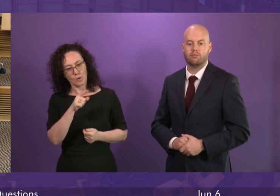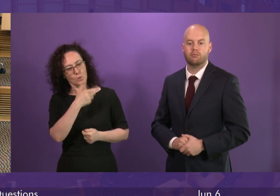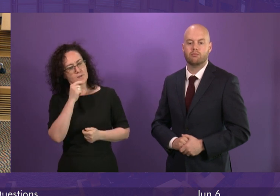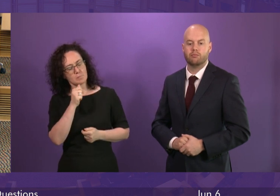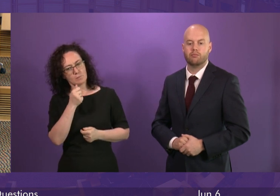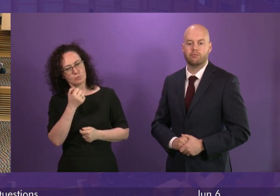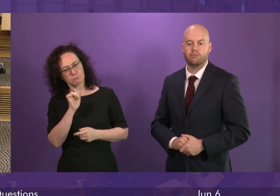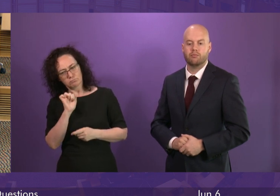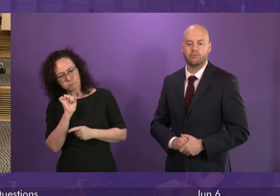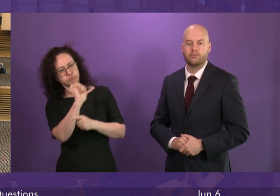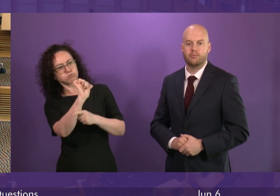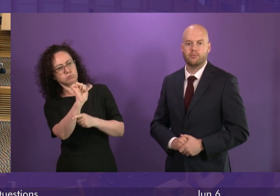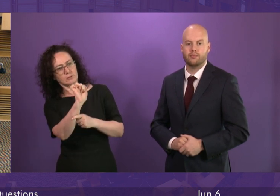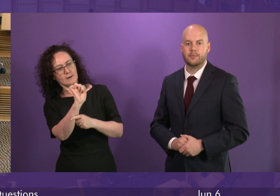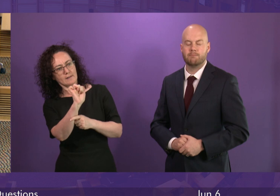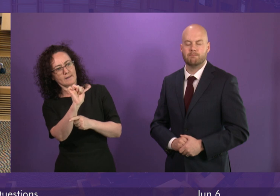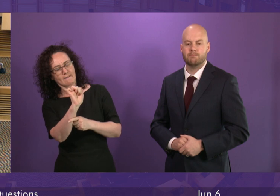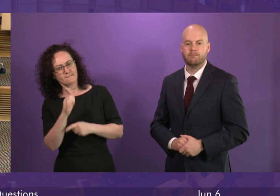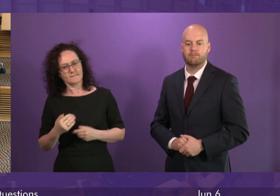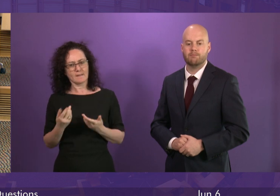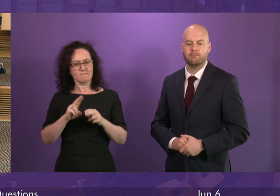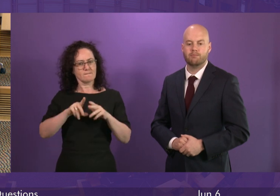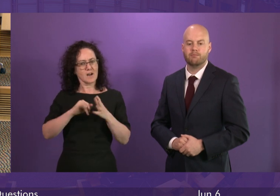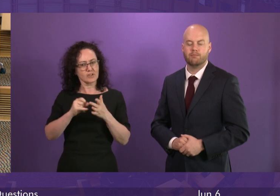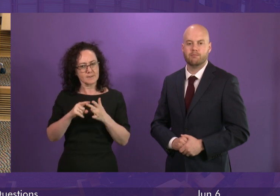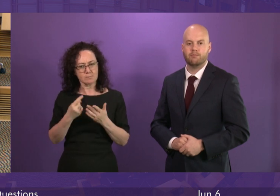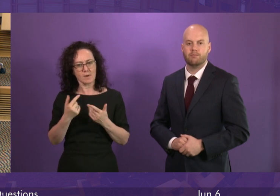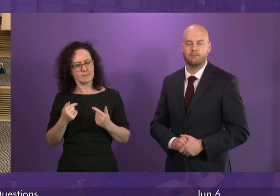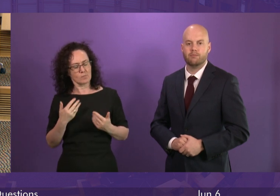our freedom. As we look around our world today, we must all remember the debt that we owe